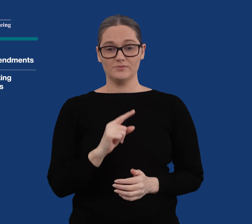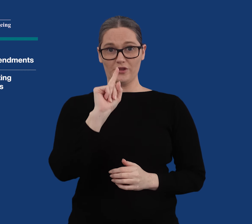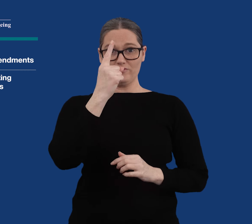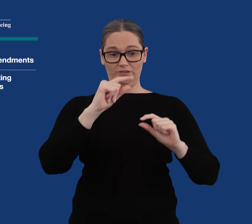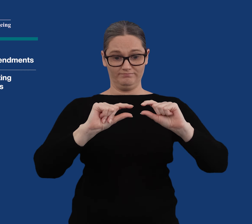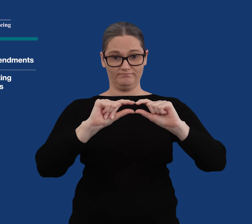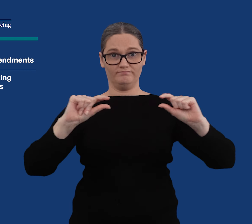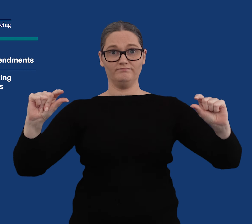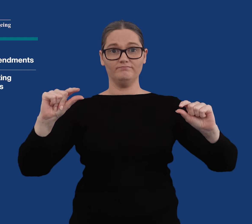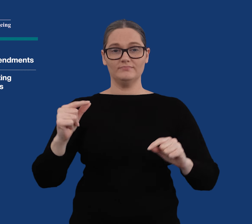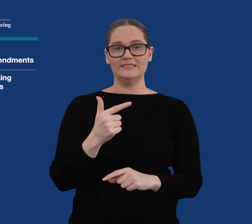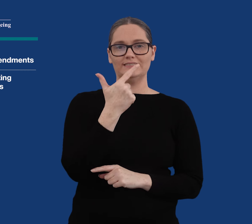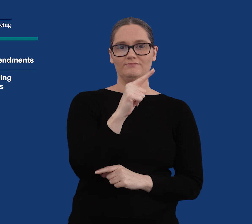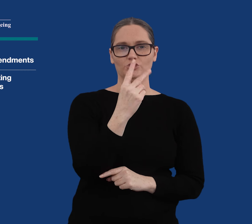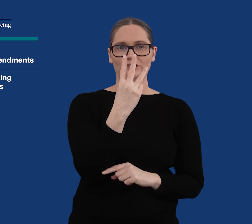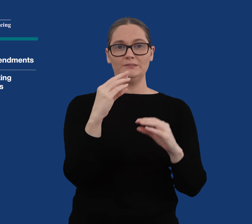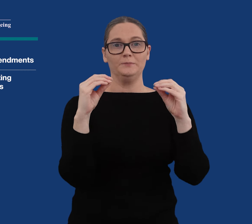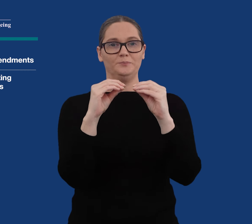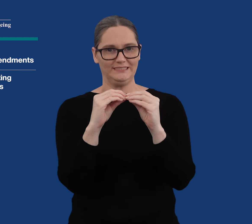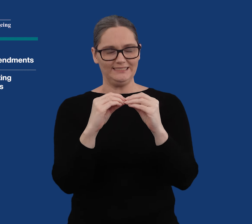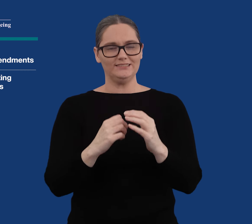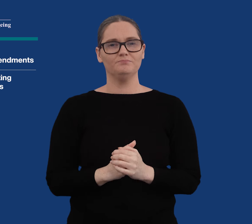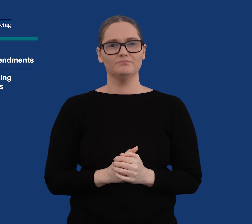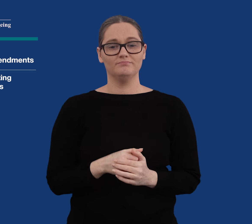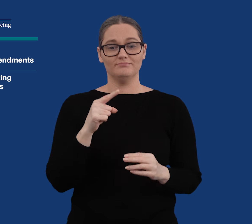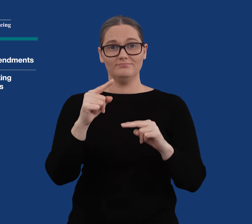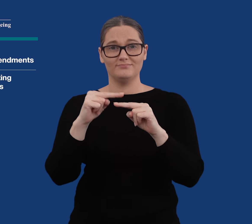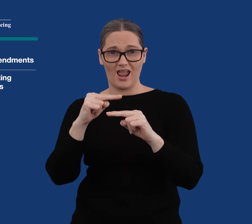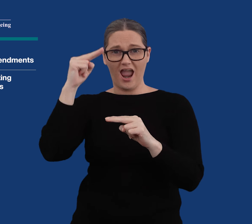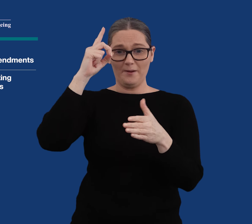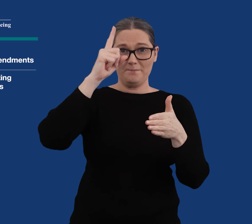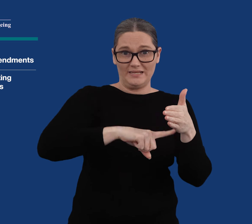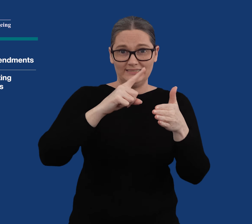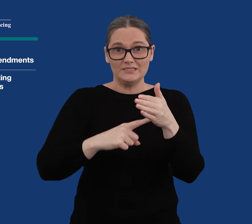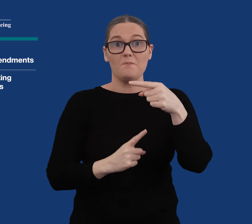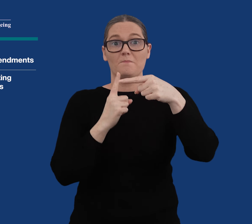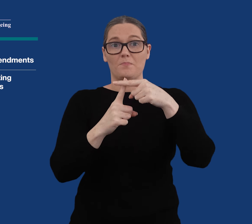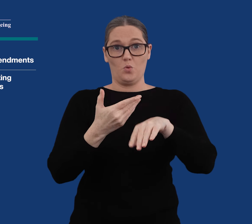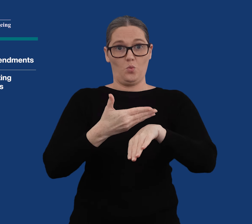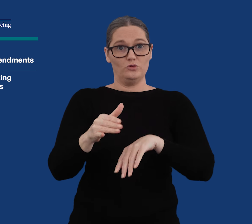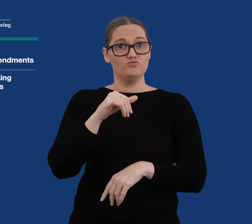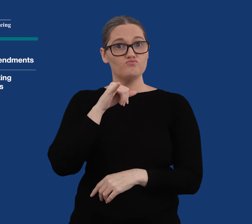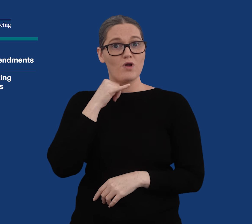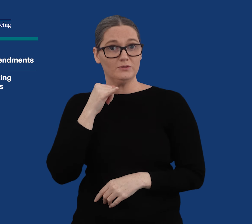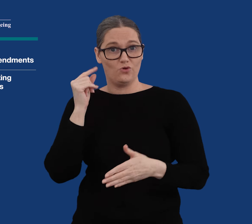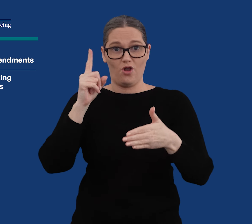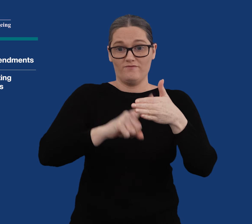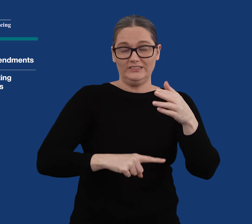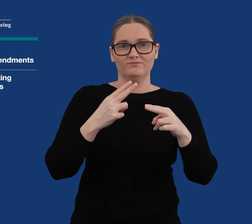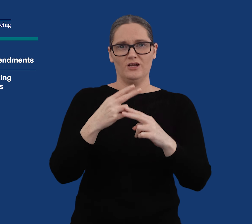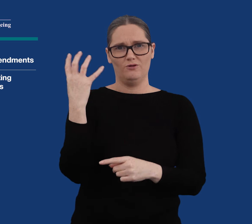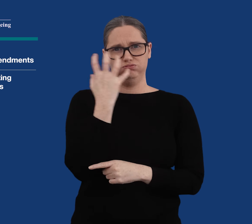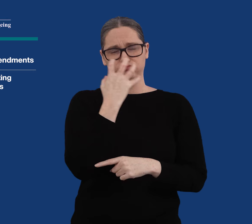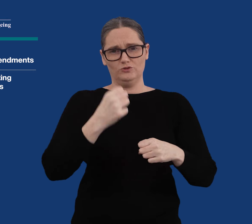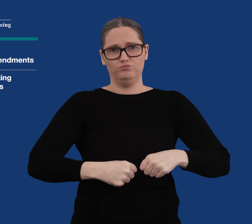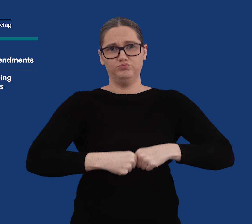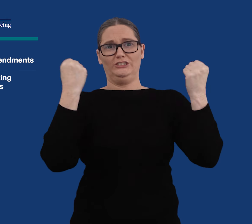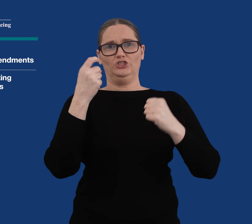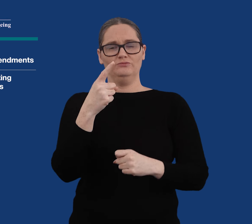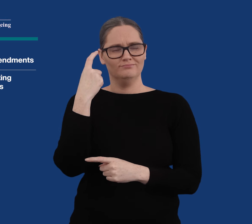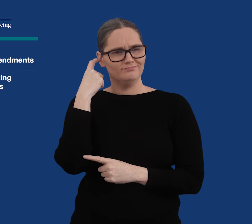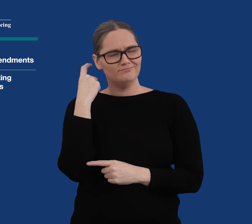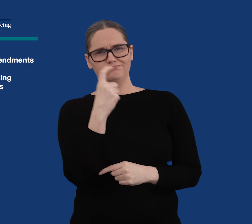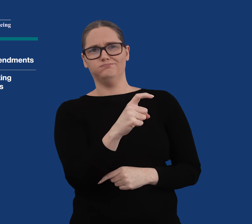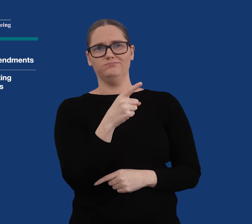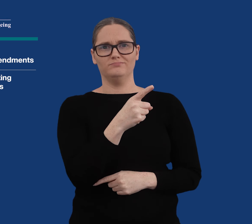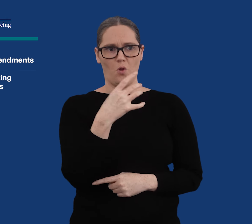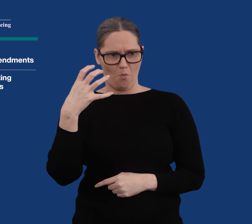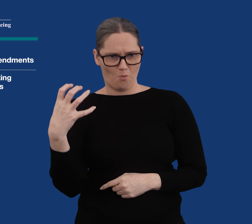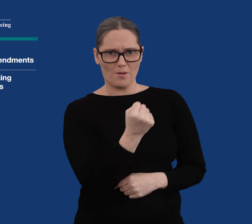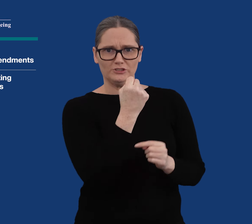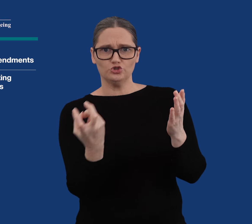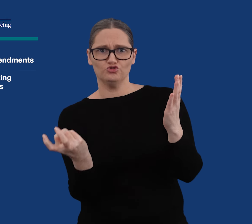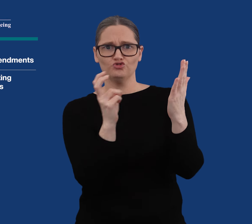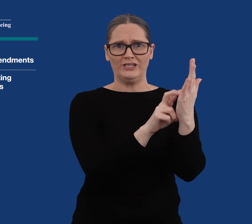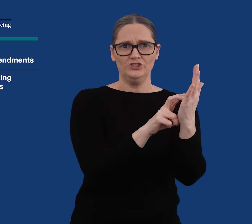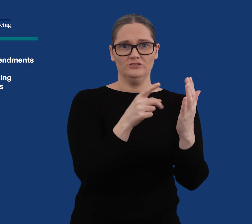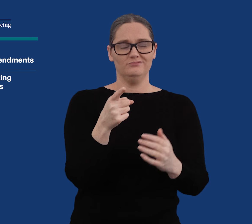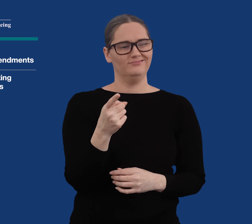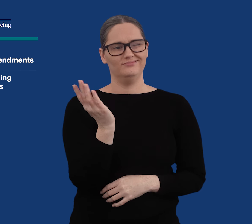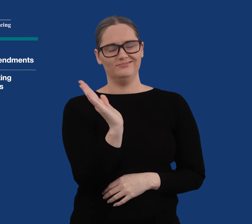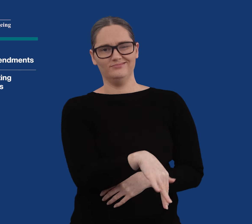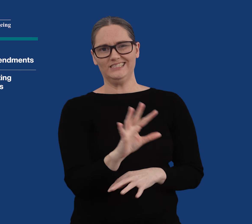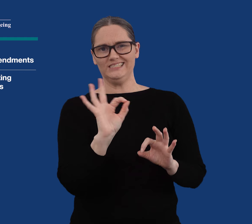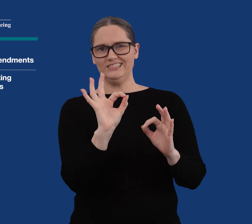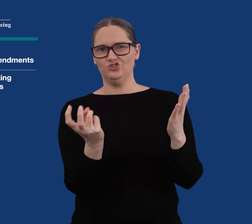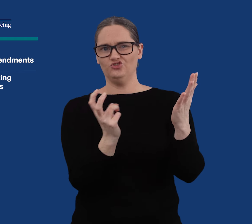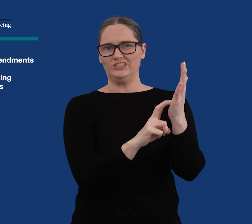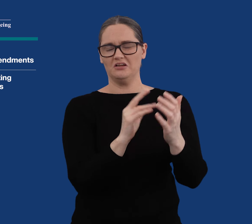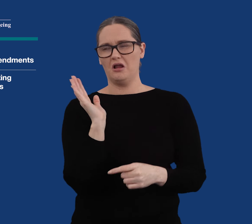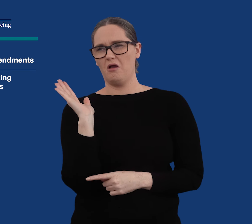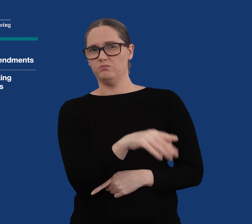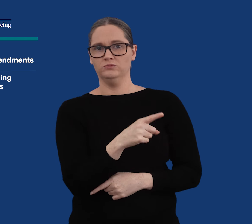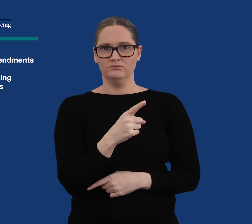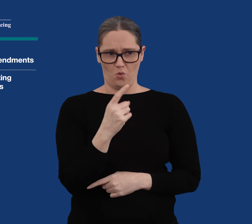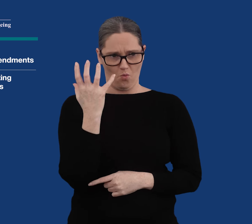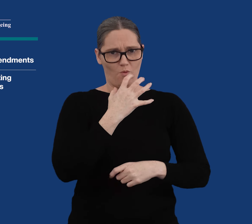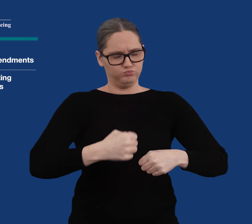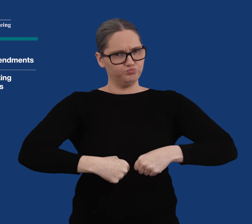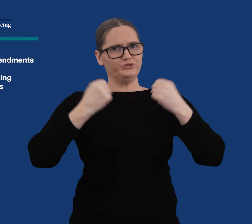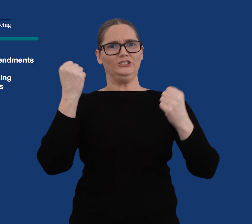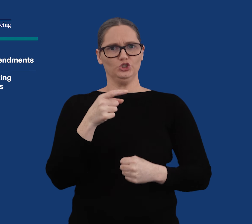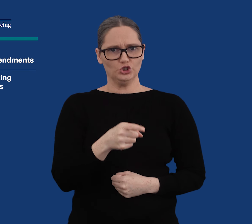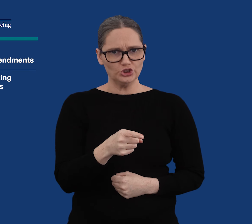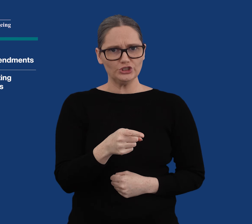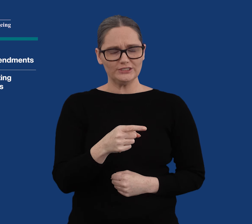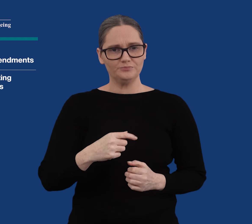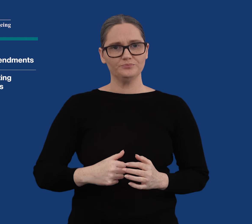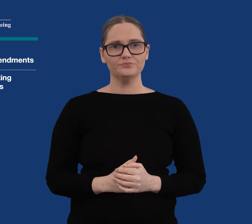• Section 73B – Higher civil penalty and new criminal offence for aggravated breach of requirement to be registered